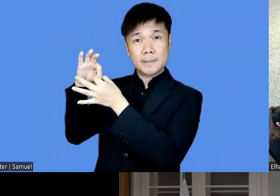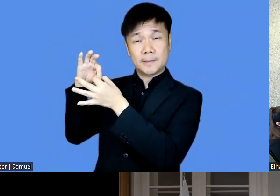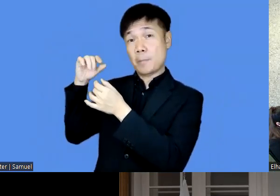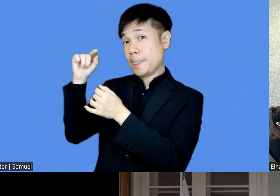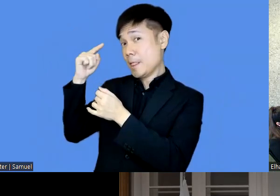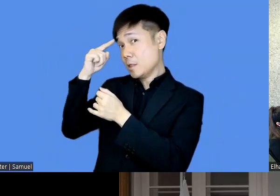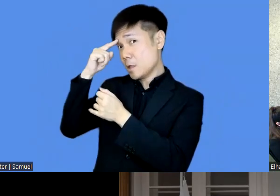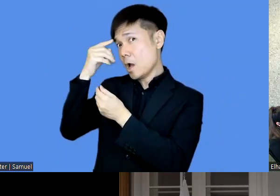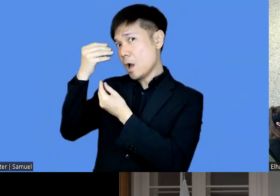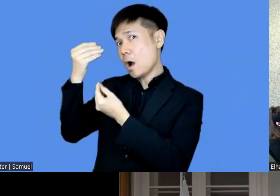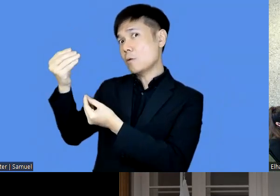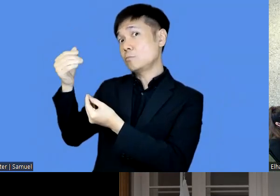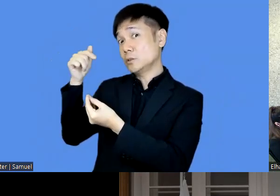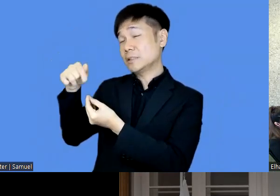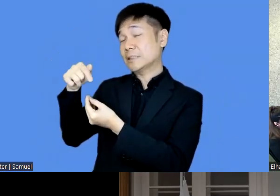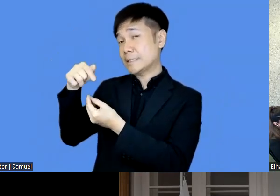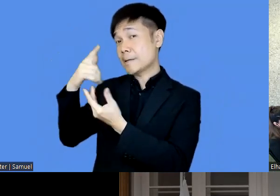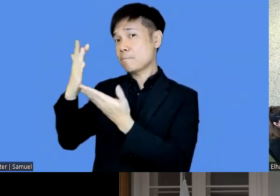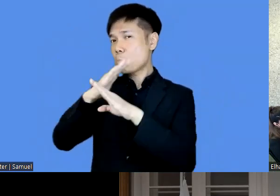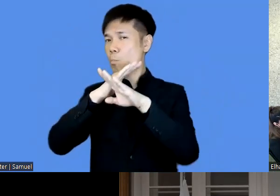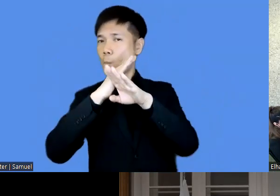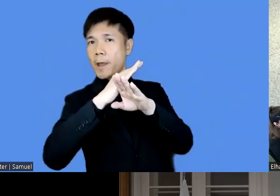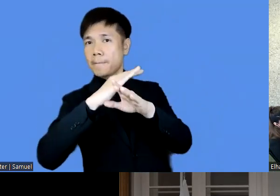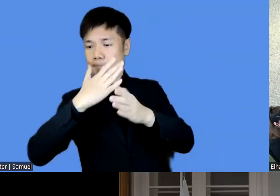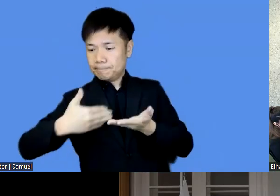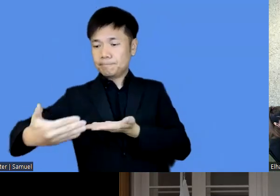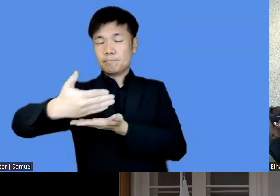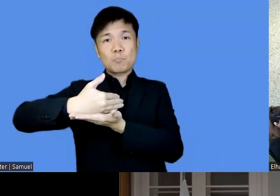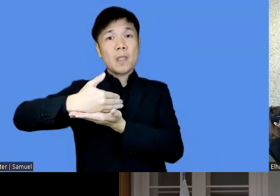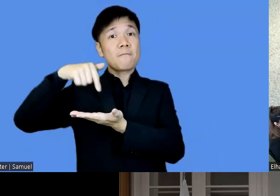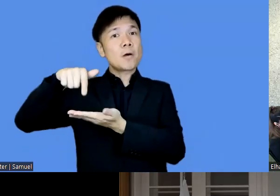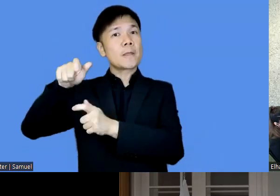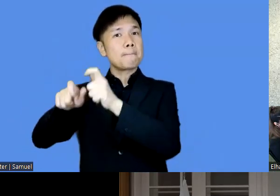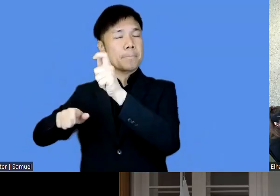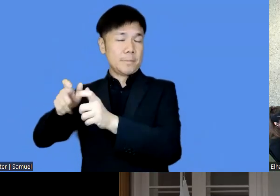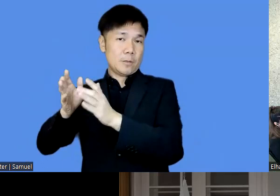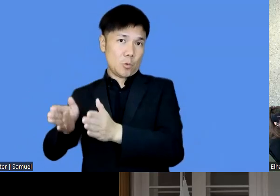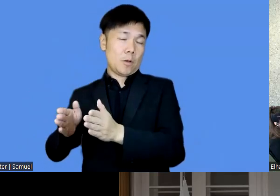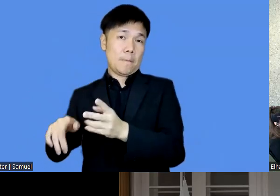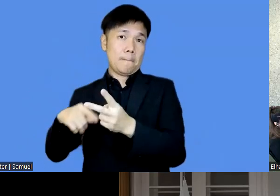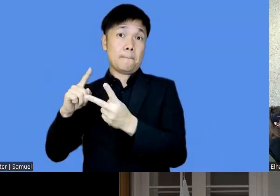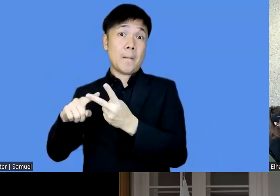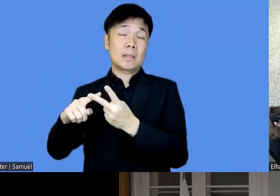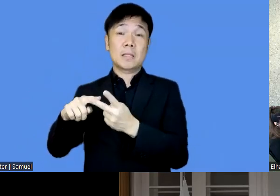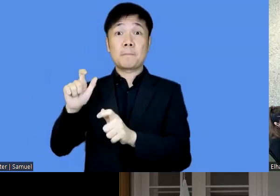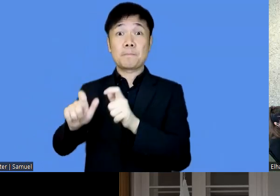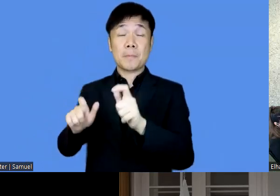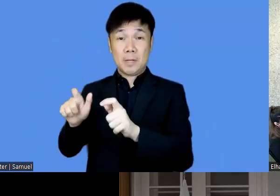ensure accessible shelter, and/or temporary evacuations to allow civilians to leave, treating